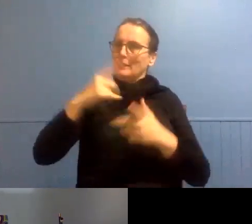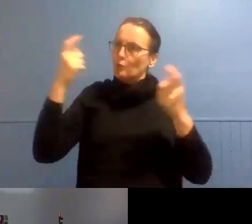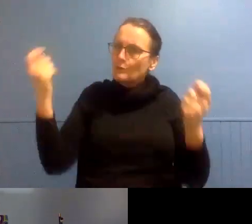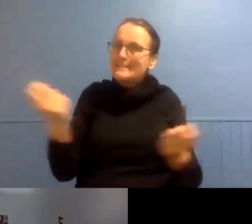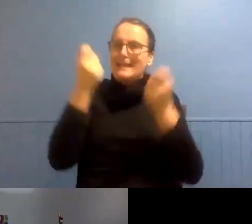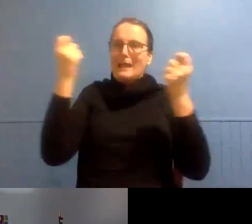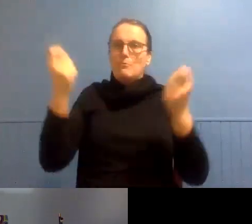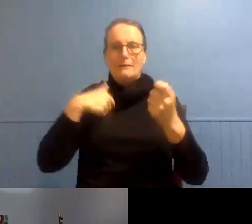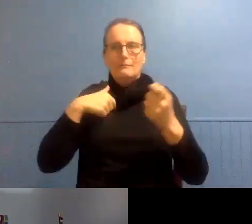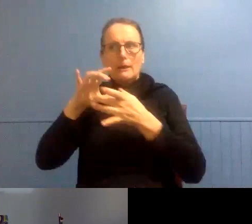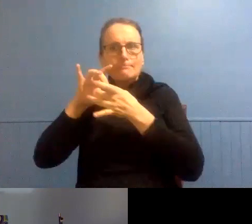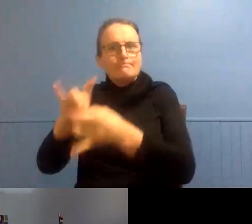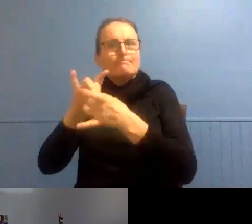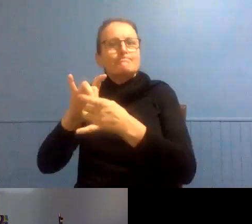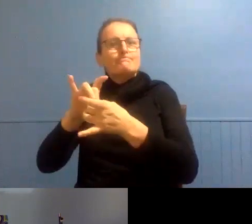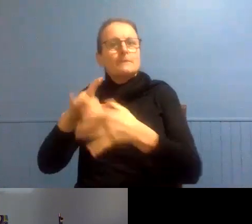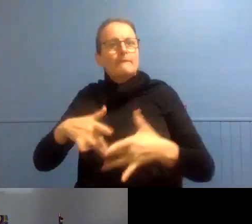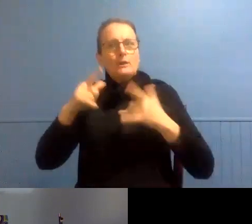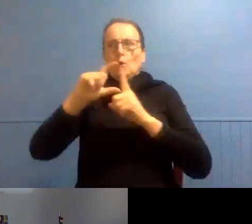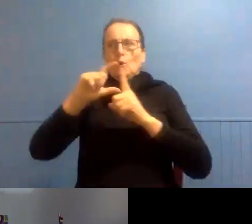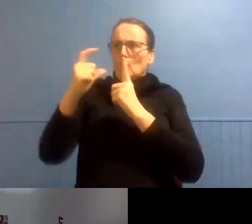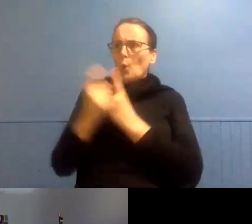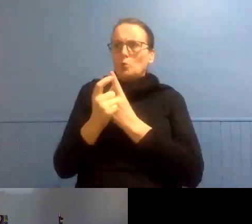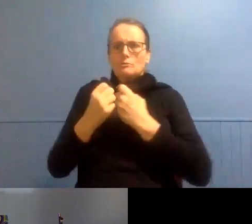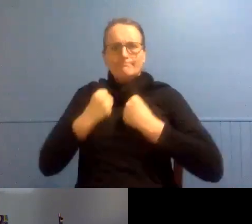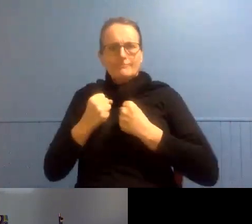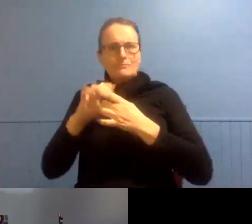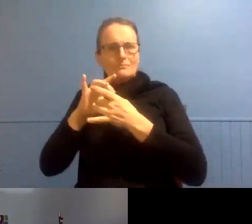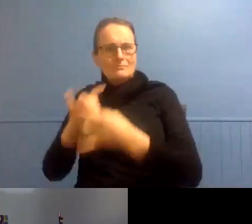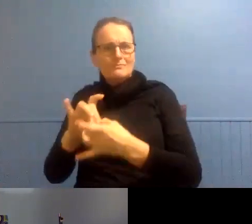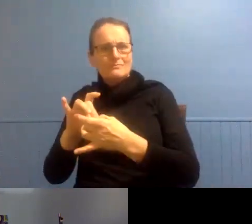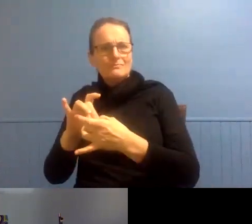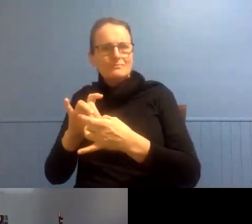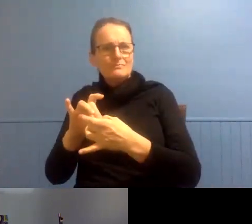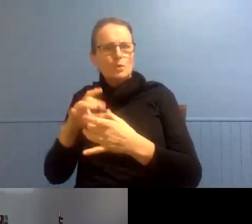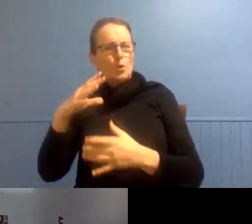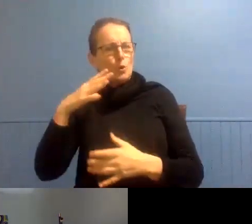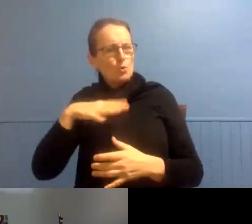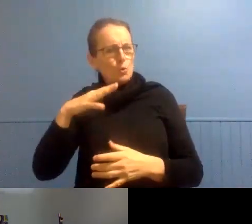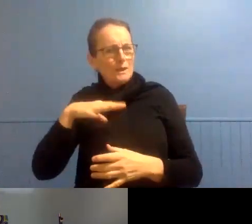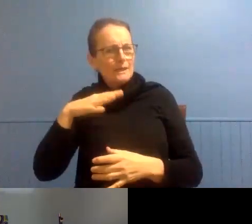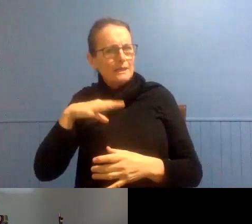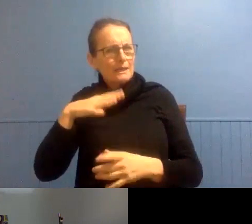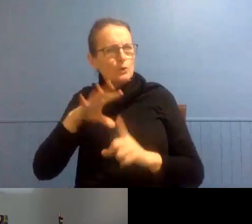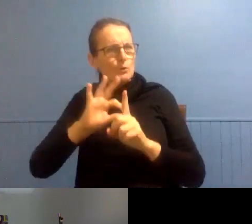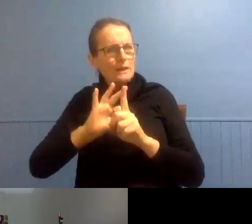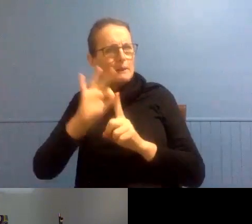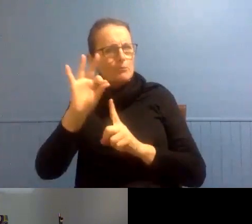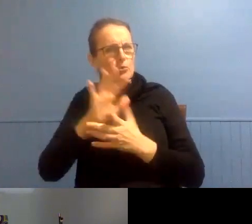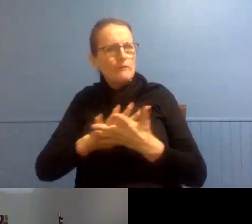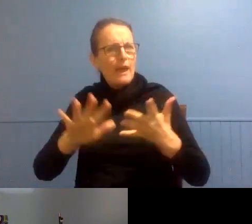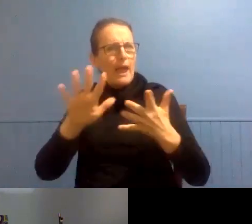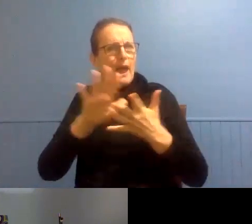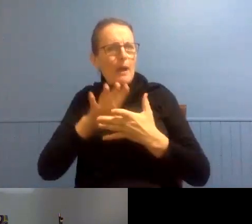cultural improvement, of belonging, therefore, would assist with us